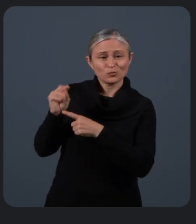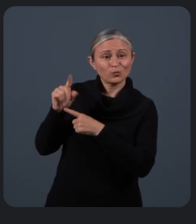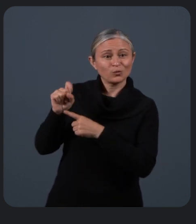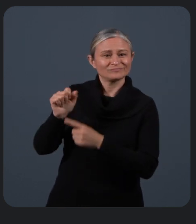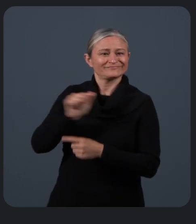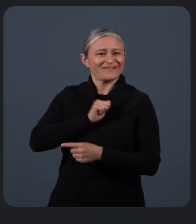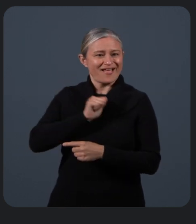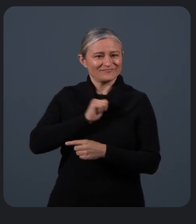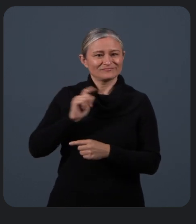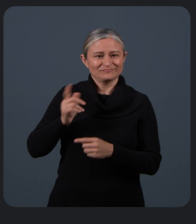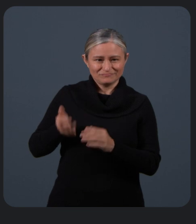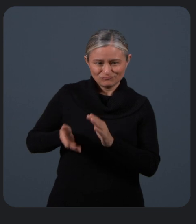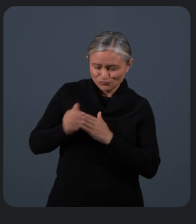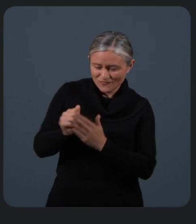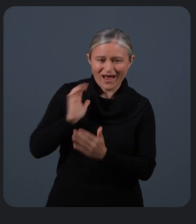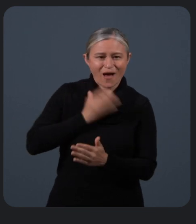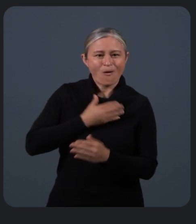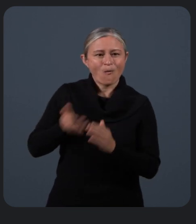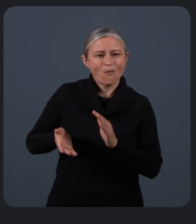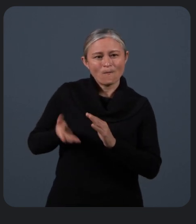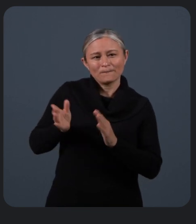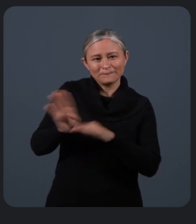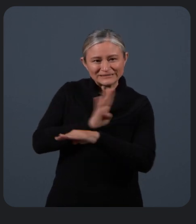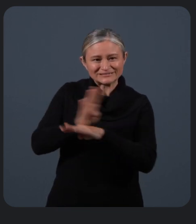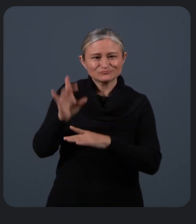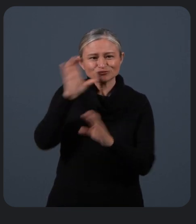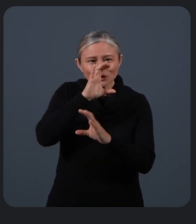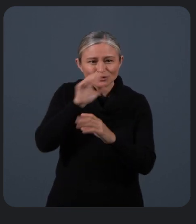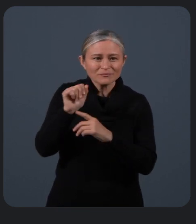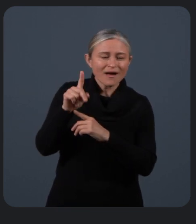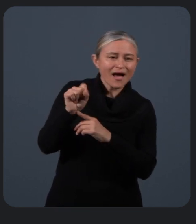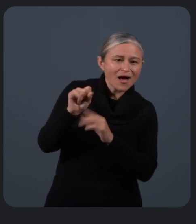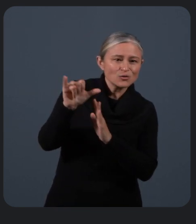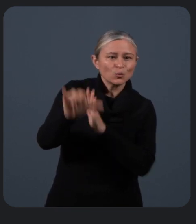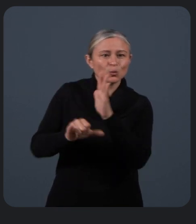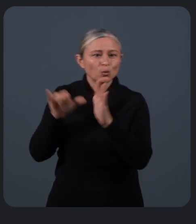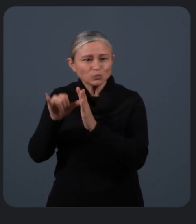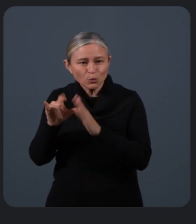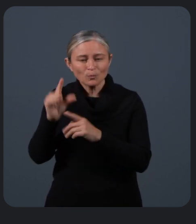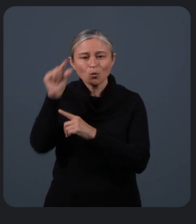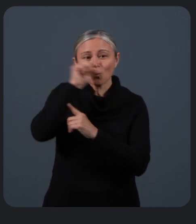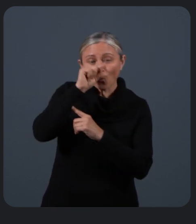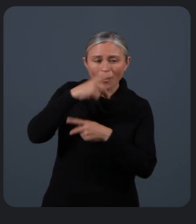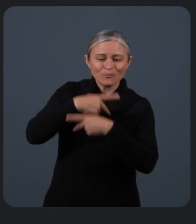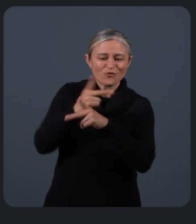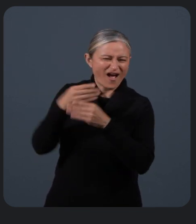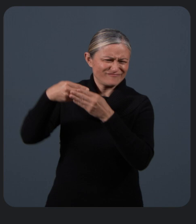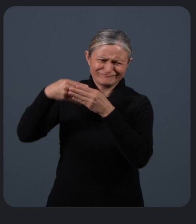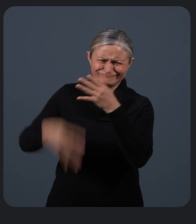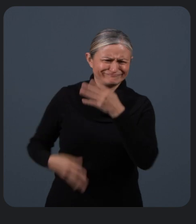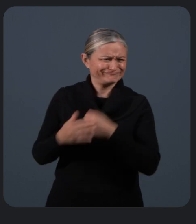such as Search, Ads, YouTube, and lots of other Google products. Google's machine learning ecosystem